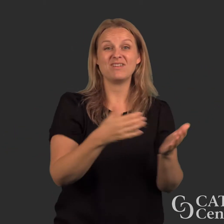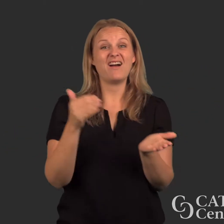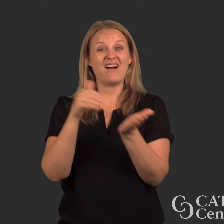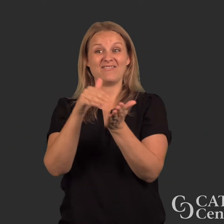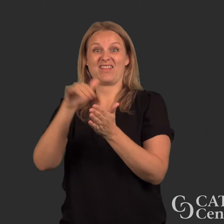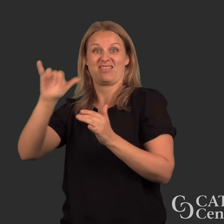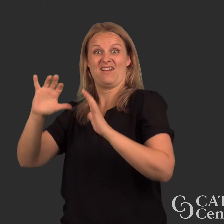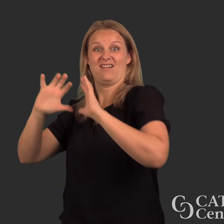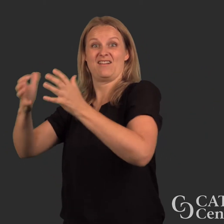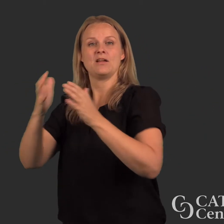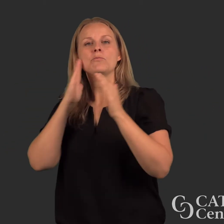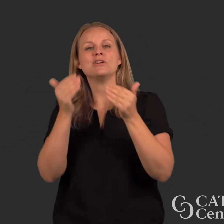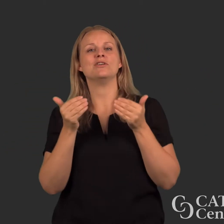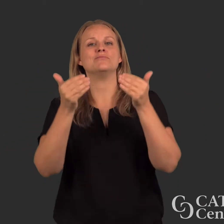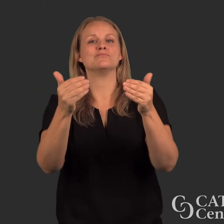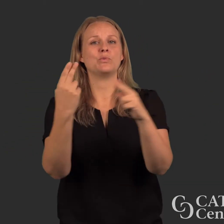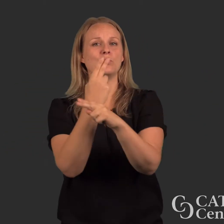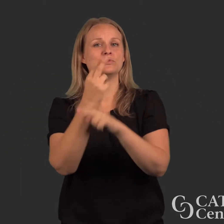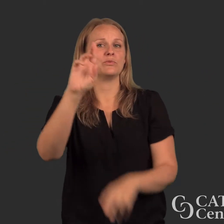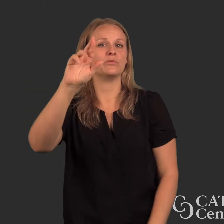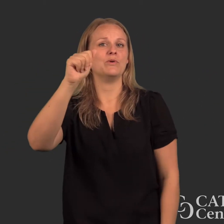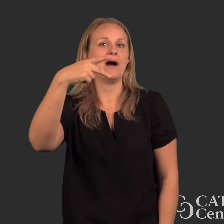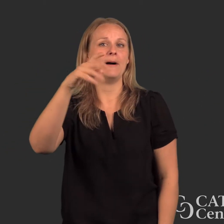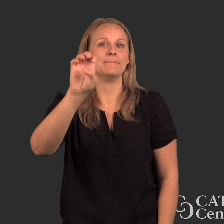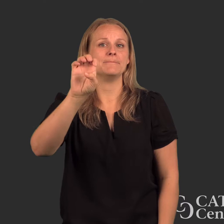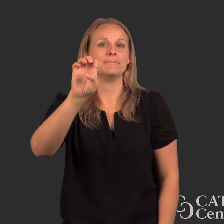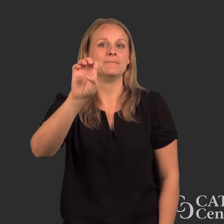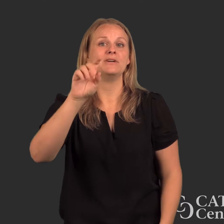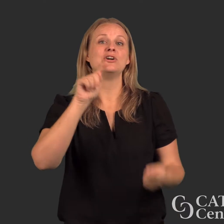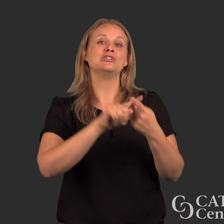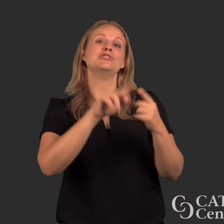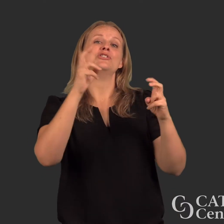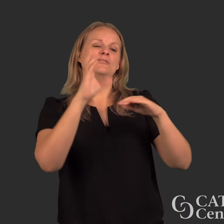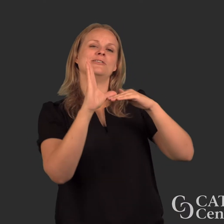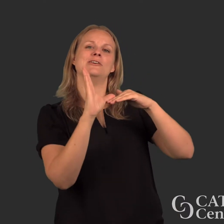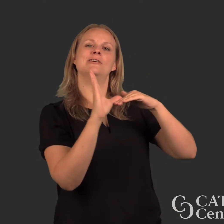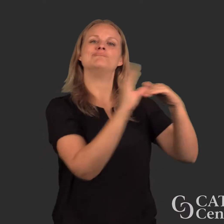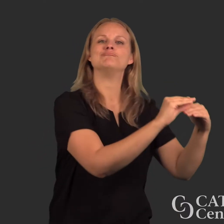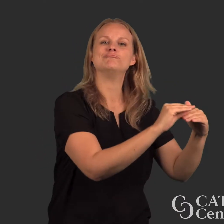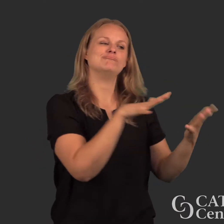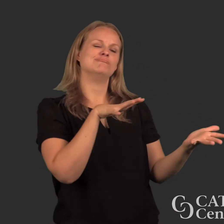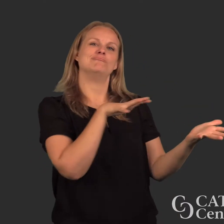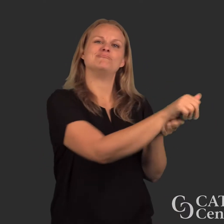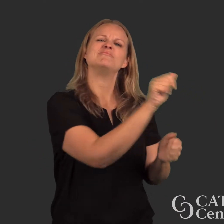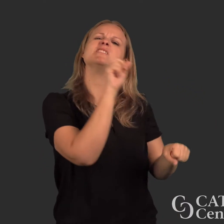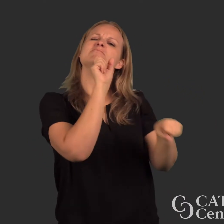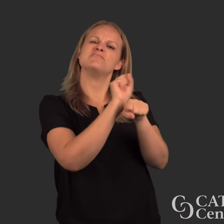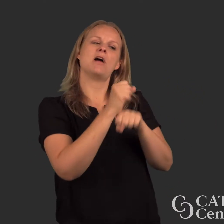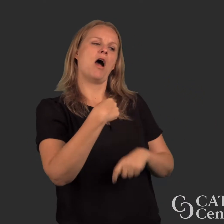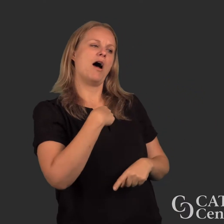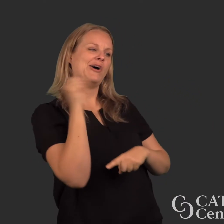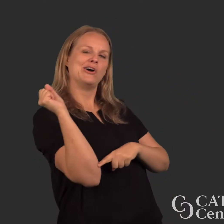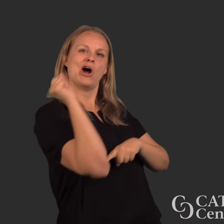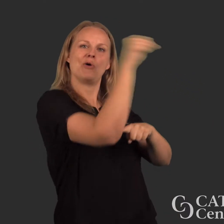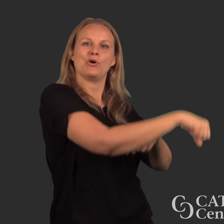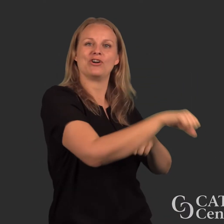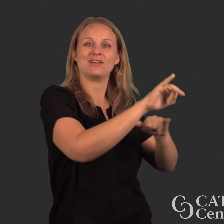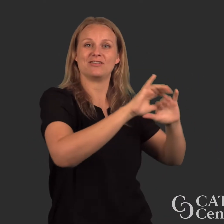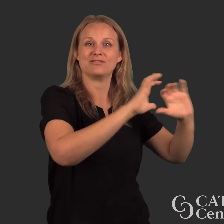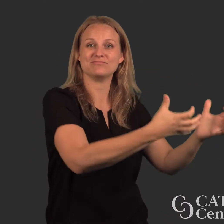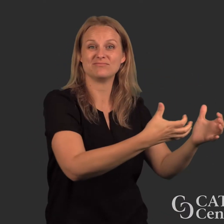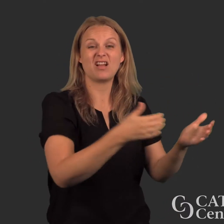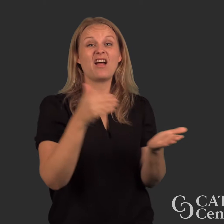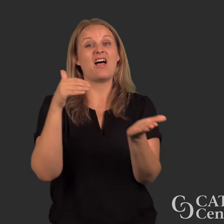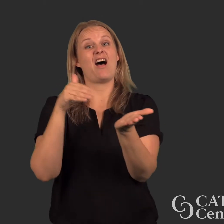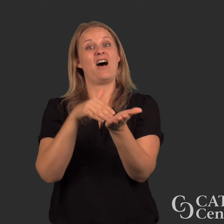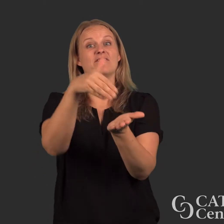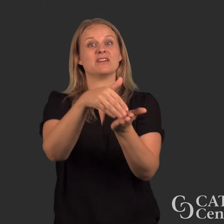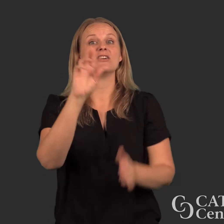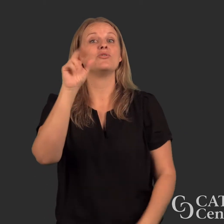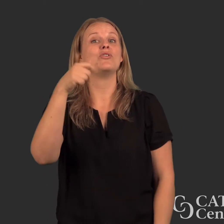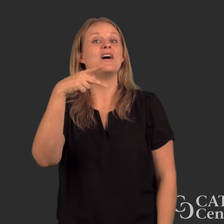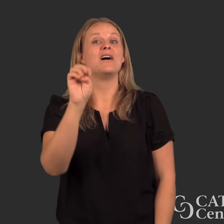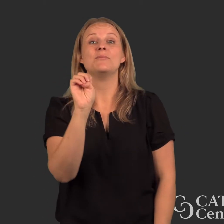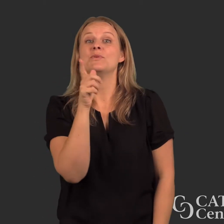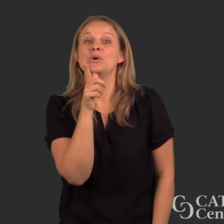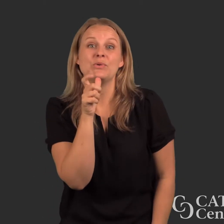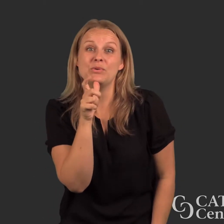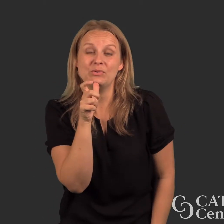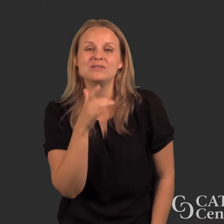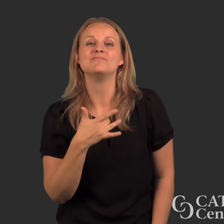one way to demonstrate the group conquering the other is rape. The rapes are most often aimed